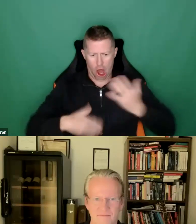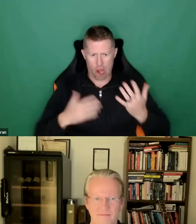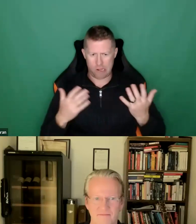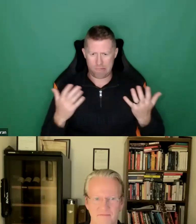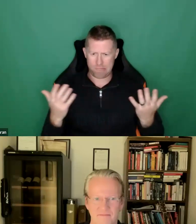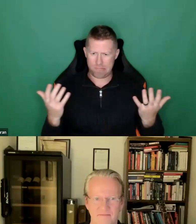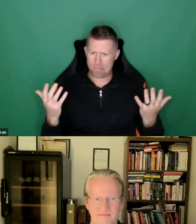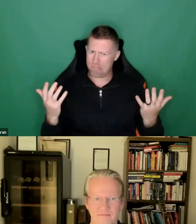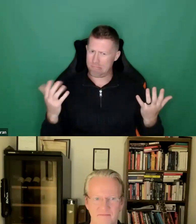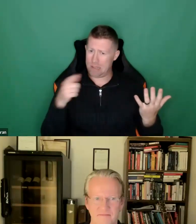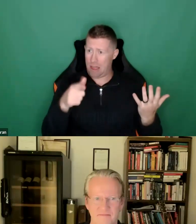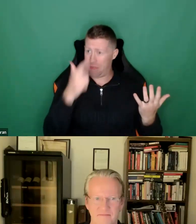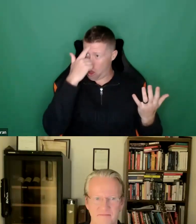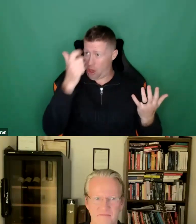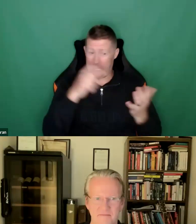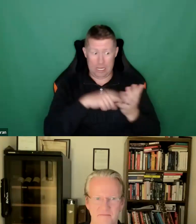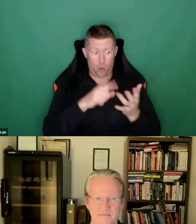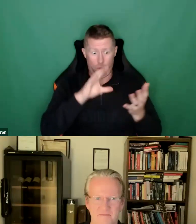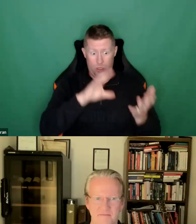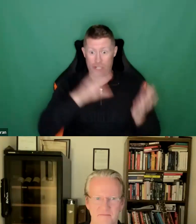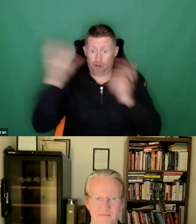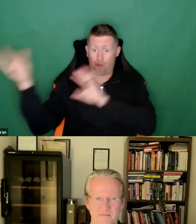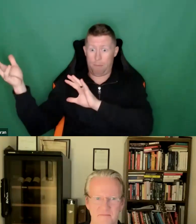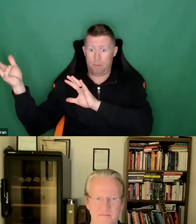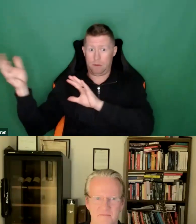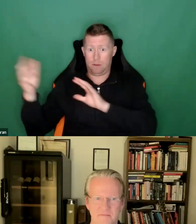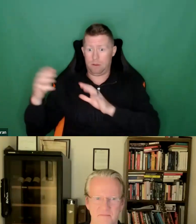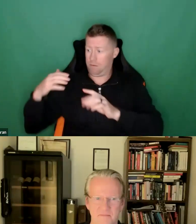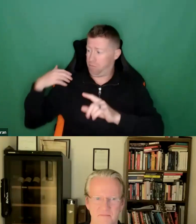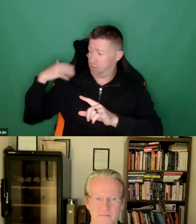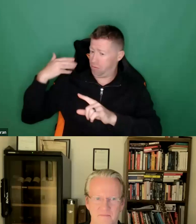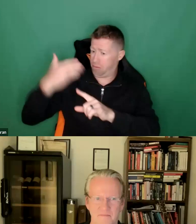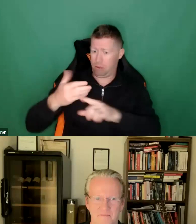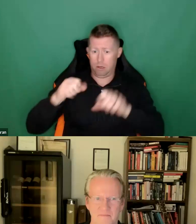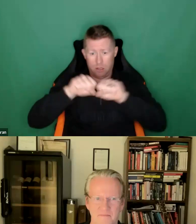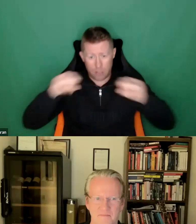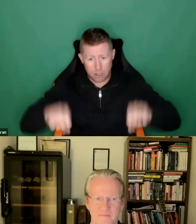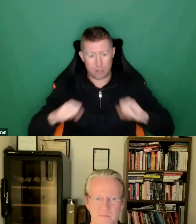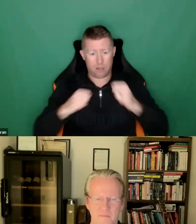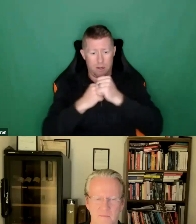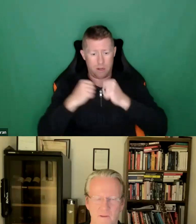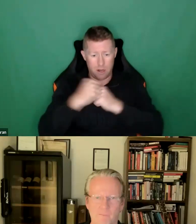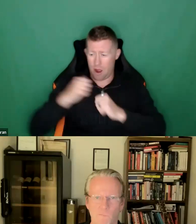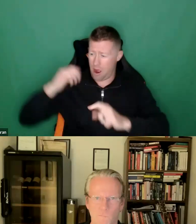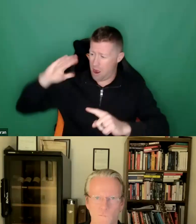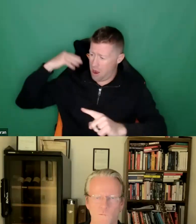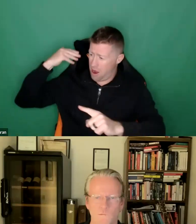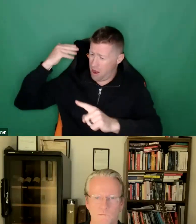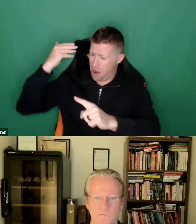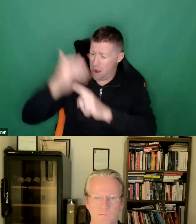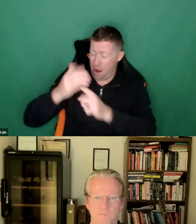would already agree that health and well-being are critical to learning. And they maybe would agree with you. But we are all busy